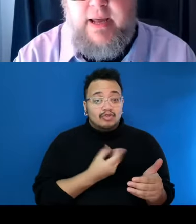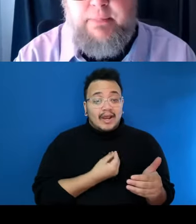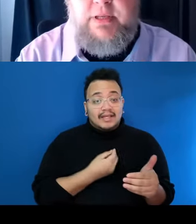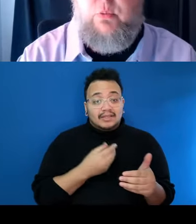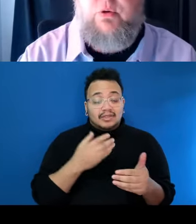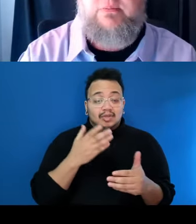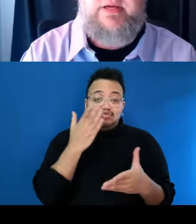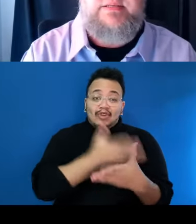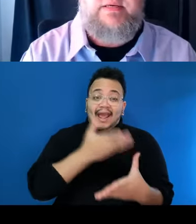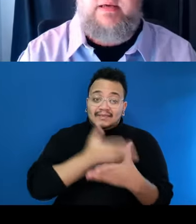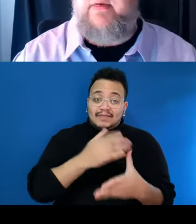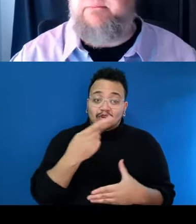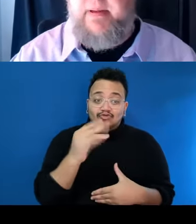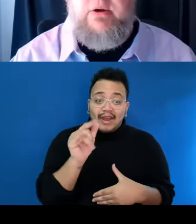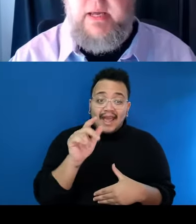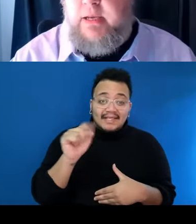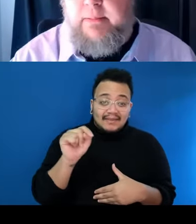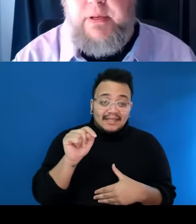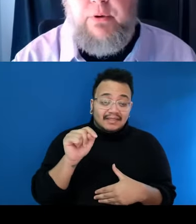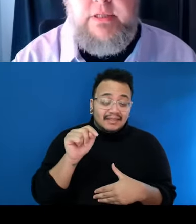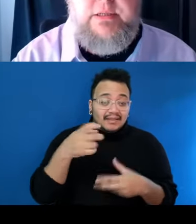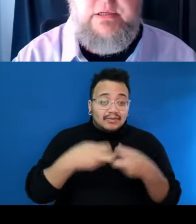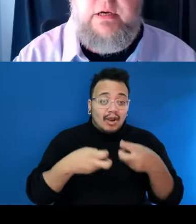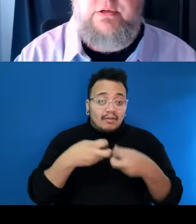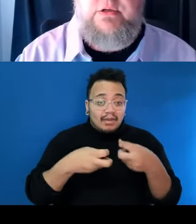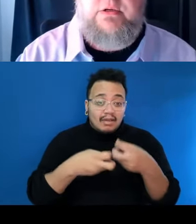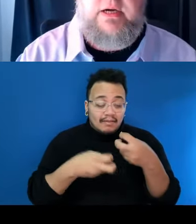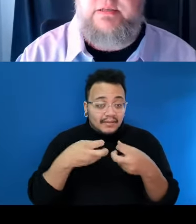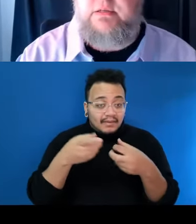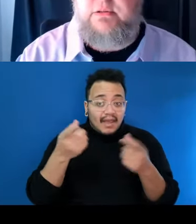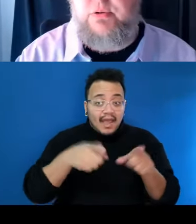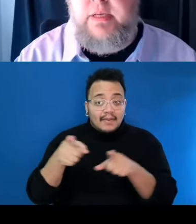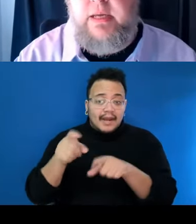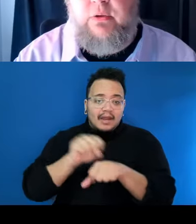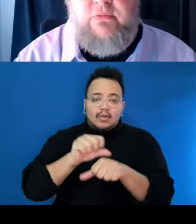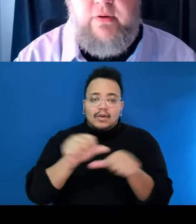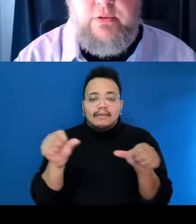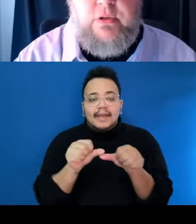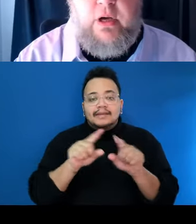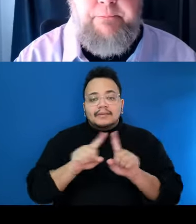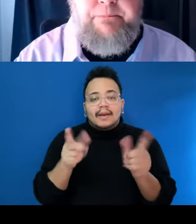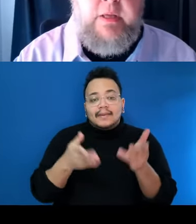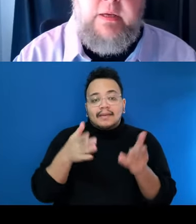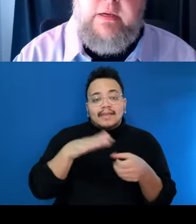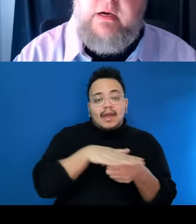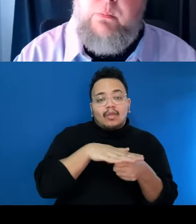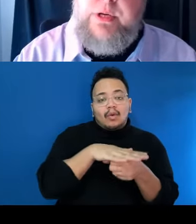that happen in the workplace that may or may not be protected under local, state or federal law.